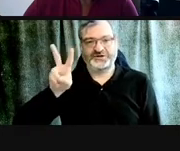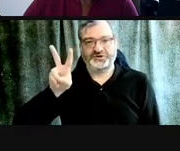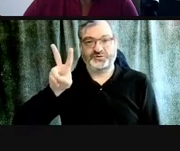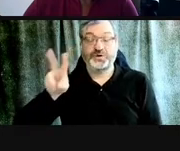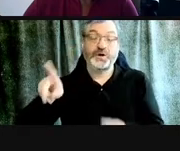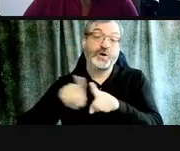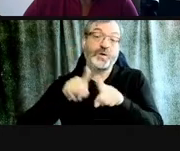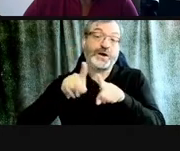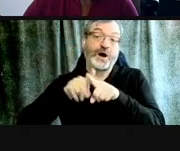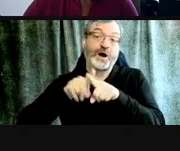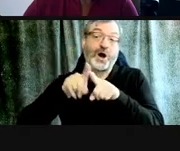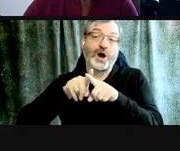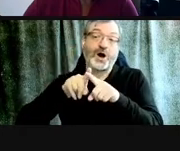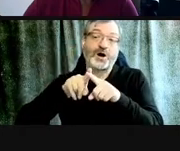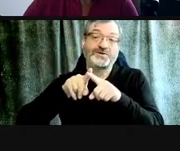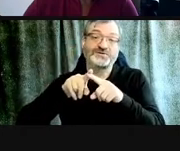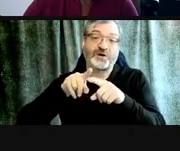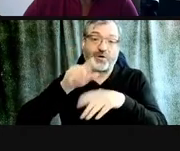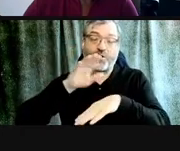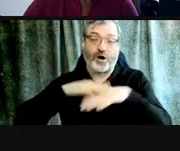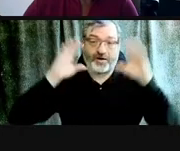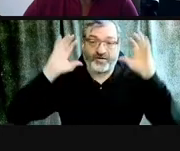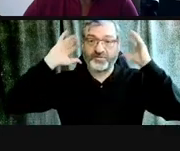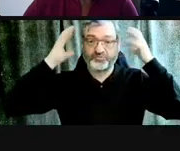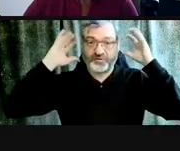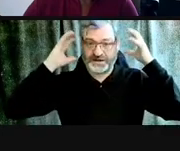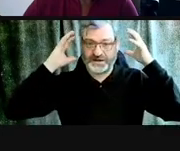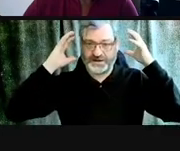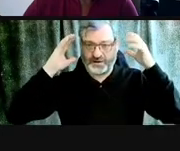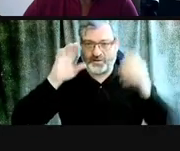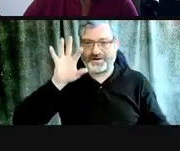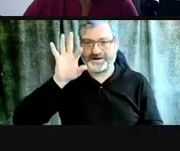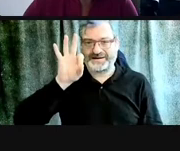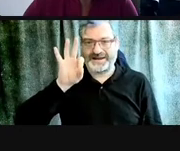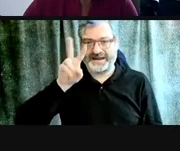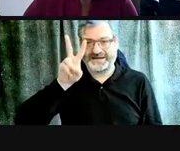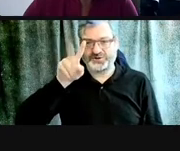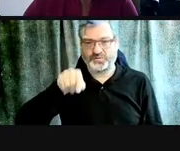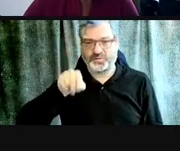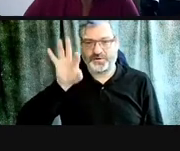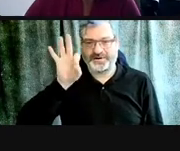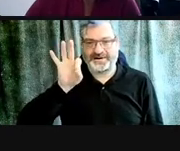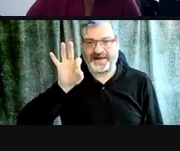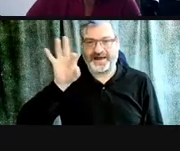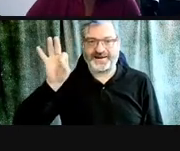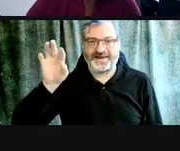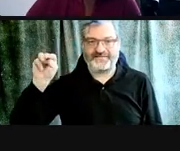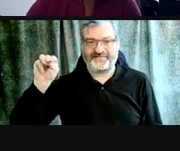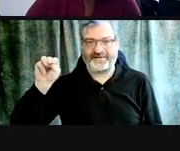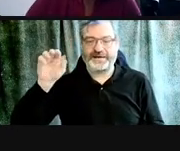with Germantown Community Radio on 92.9 FM, so you can hear a poem